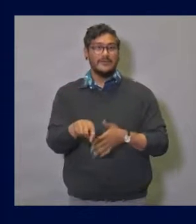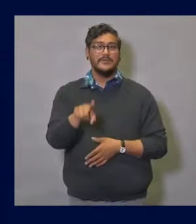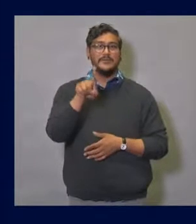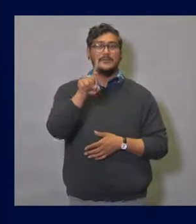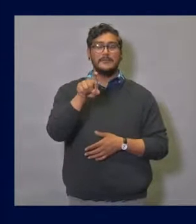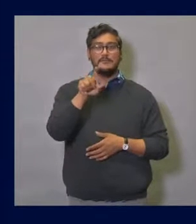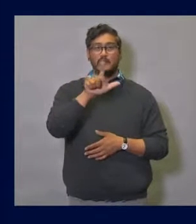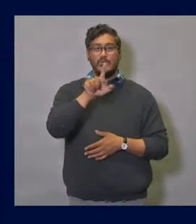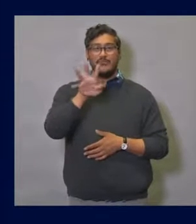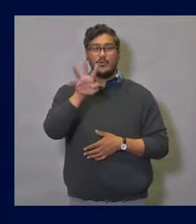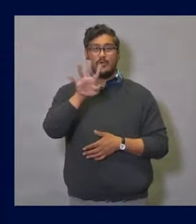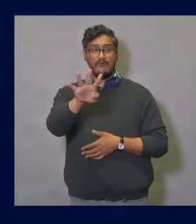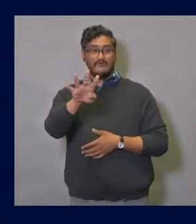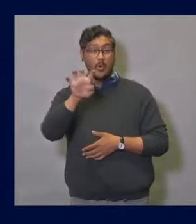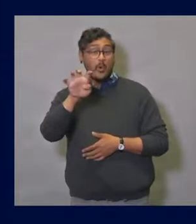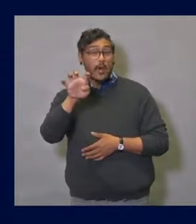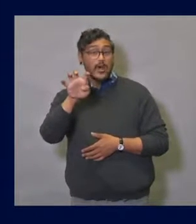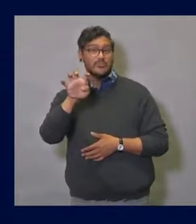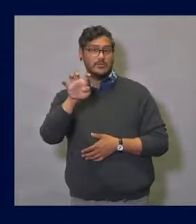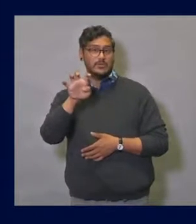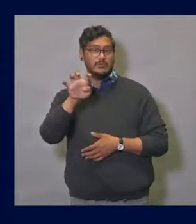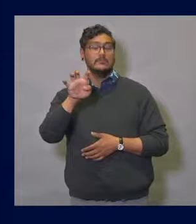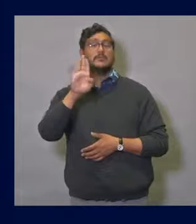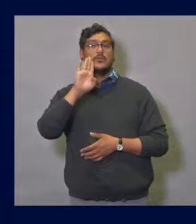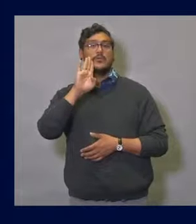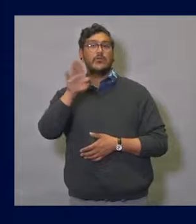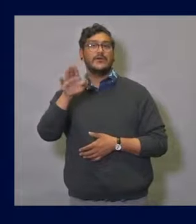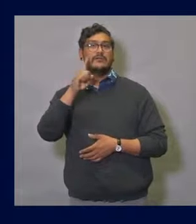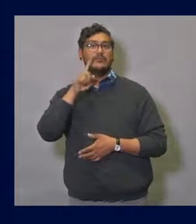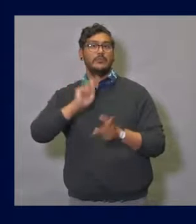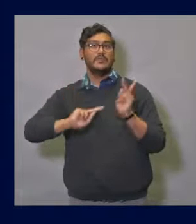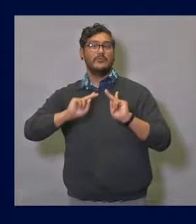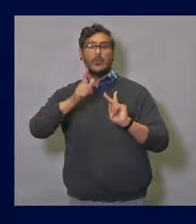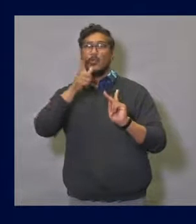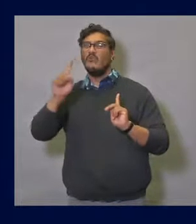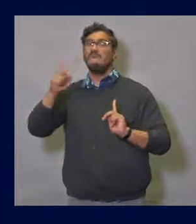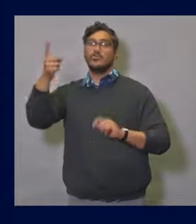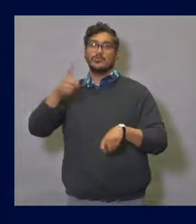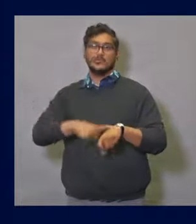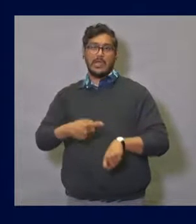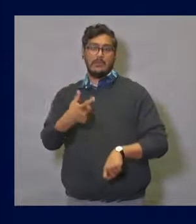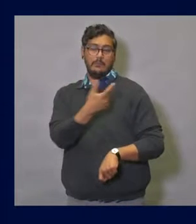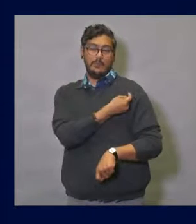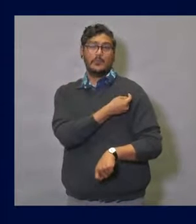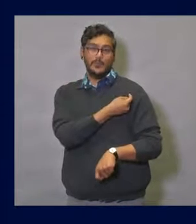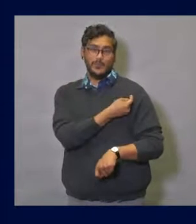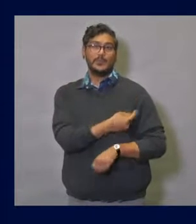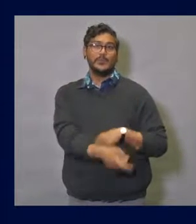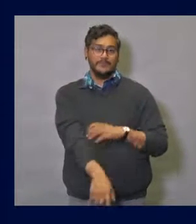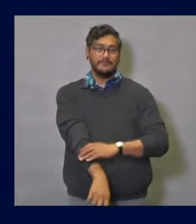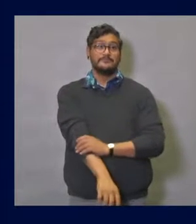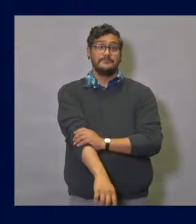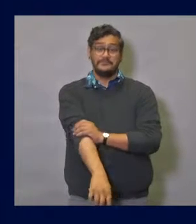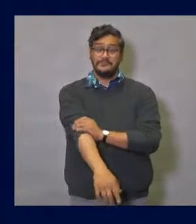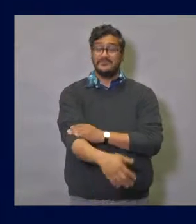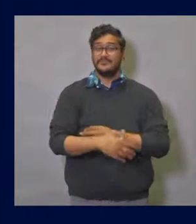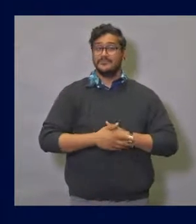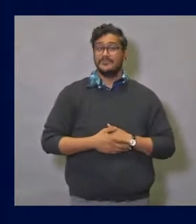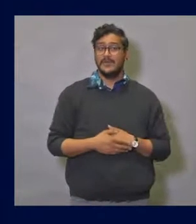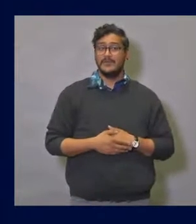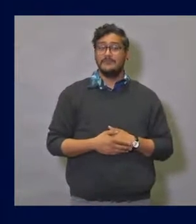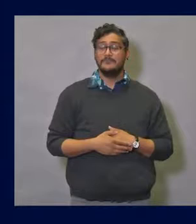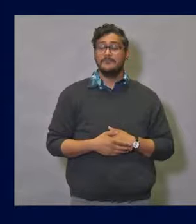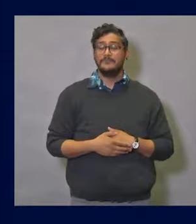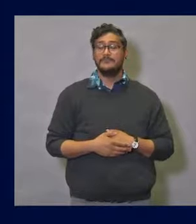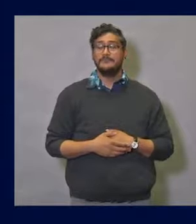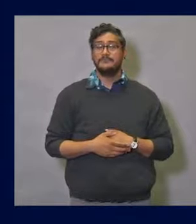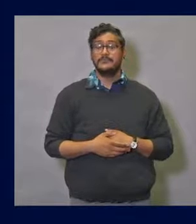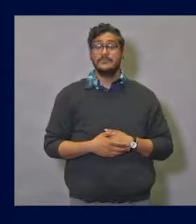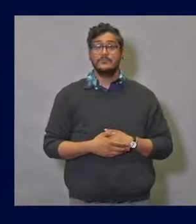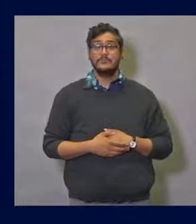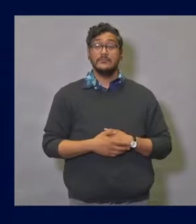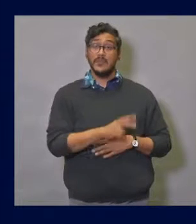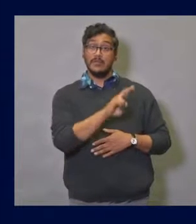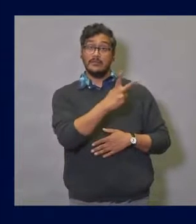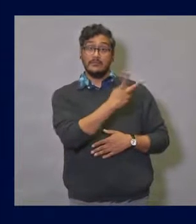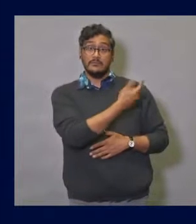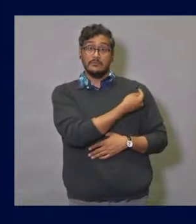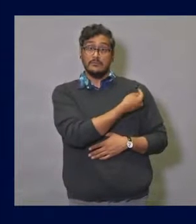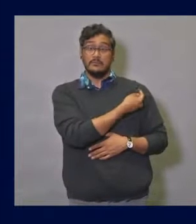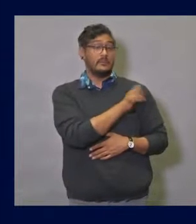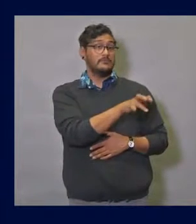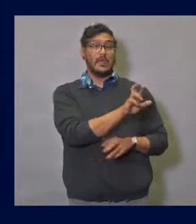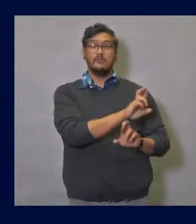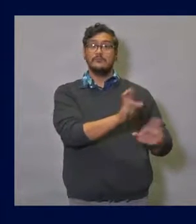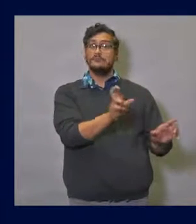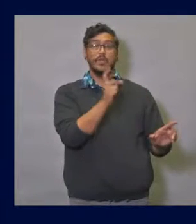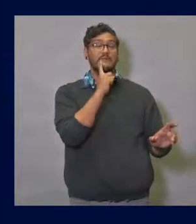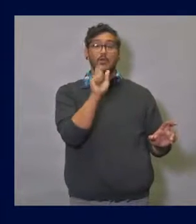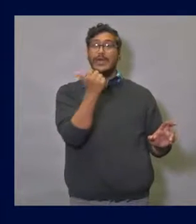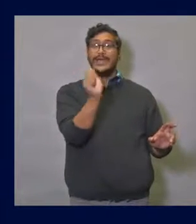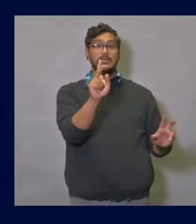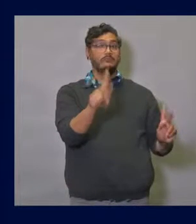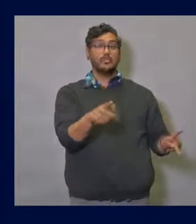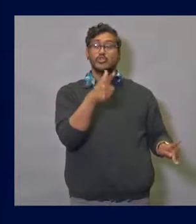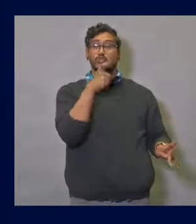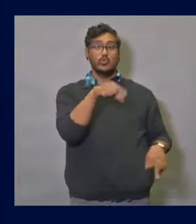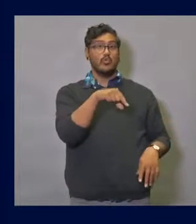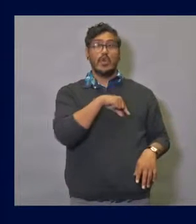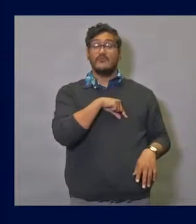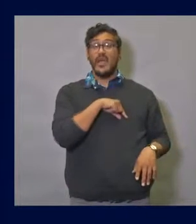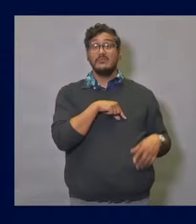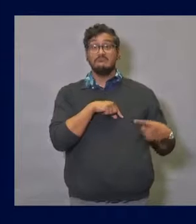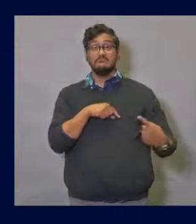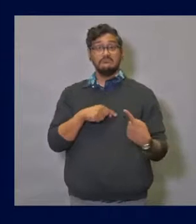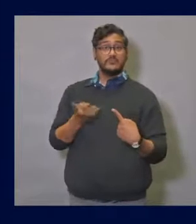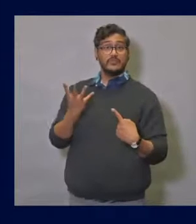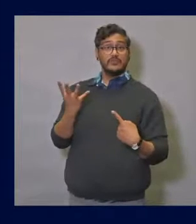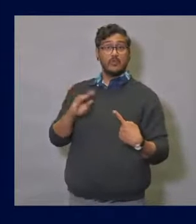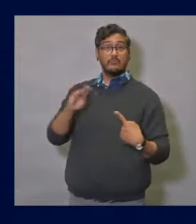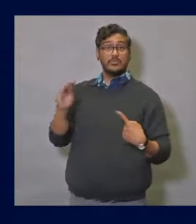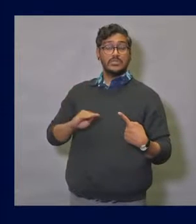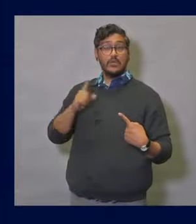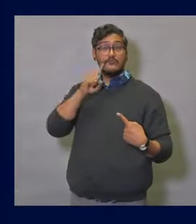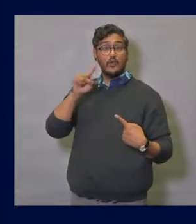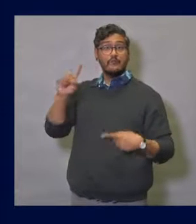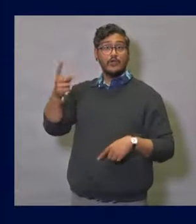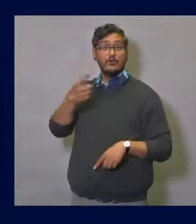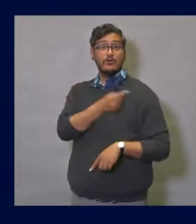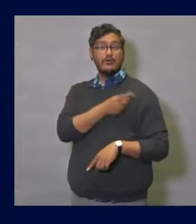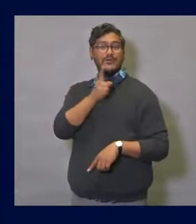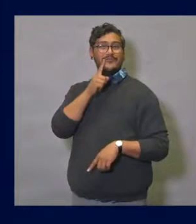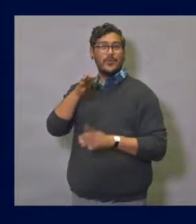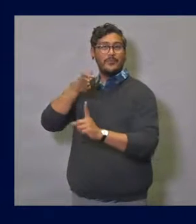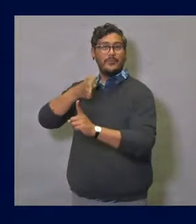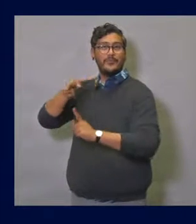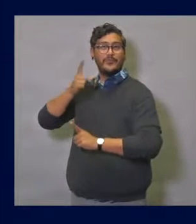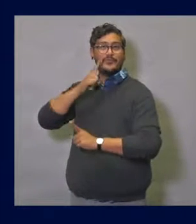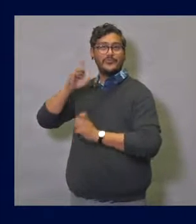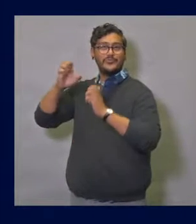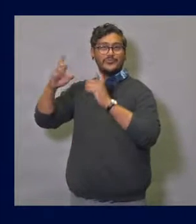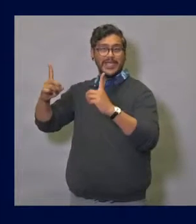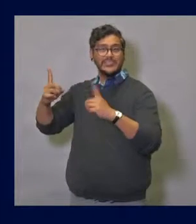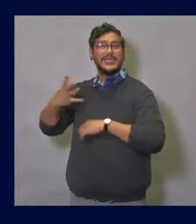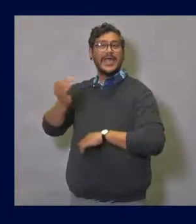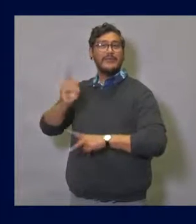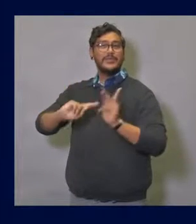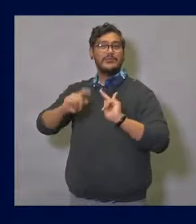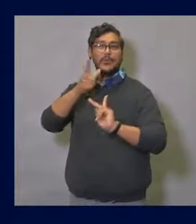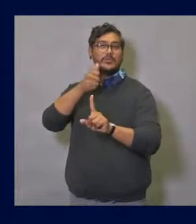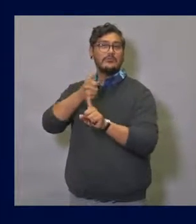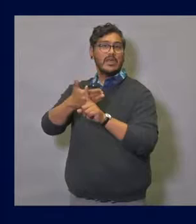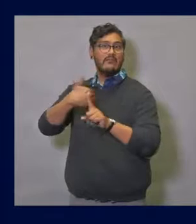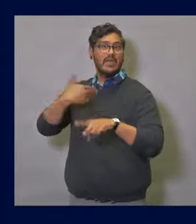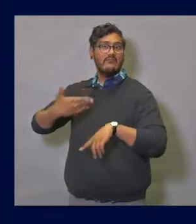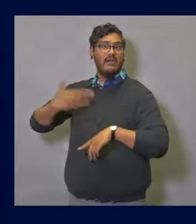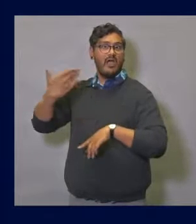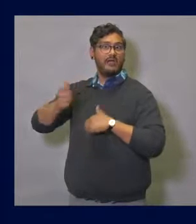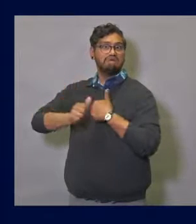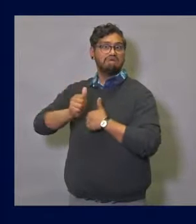ESTA SEMANA. EL 44% DE LA